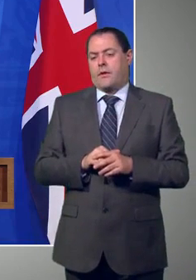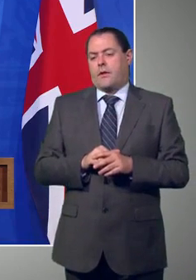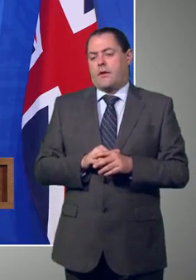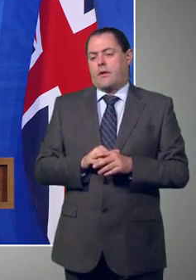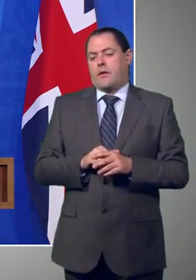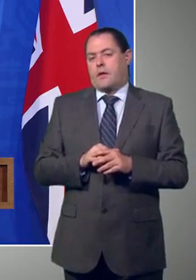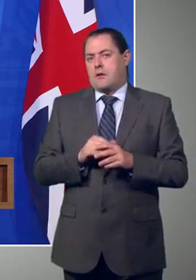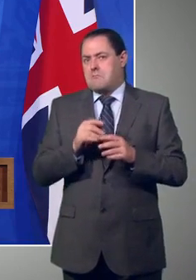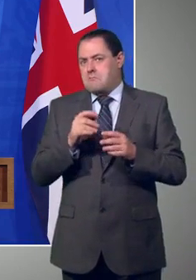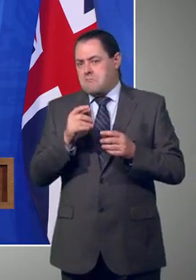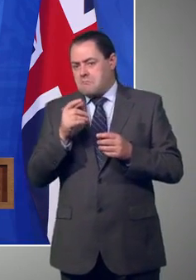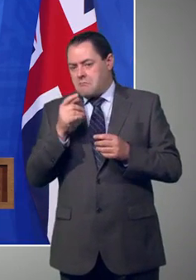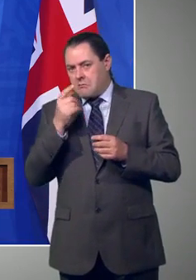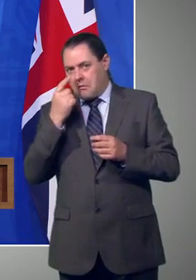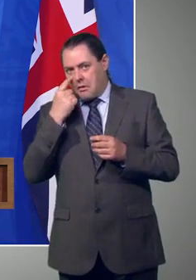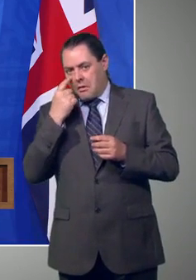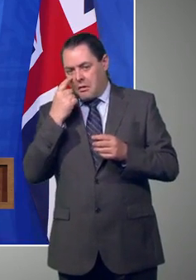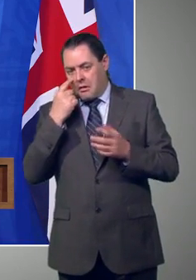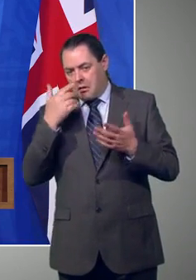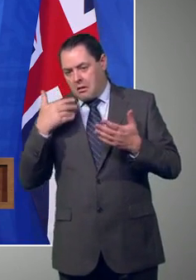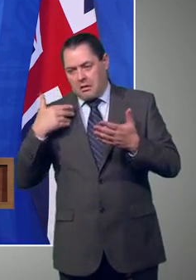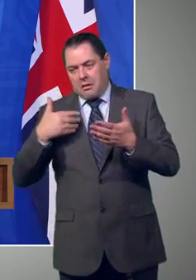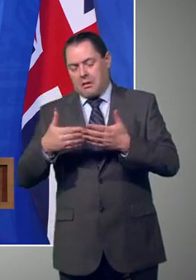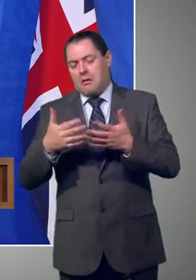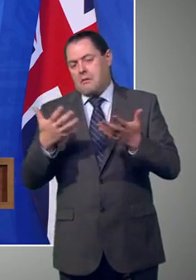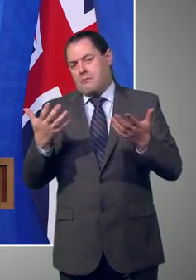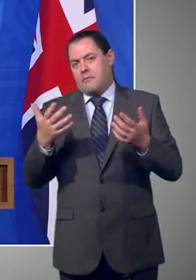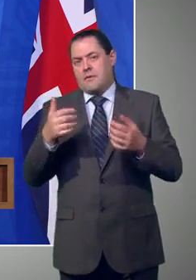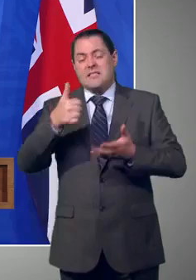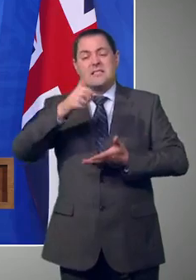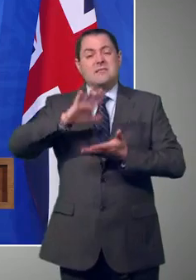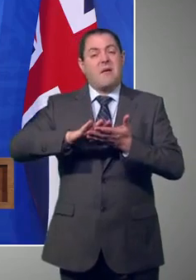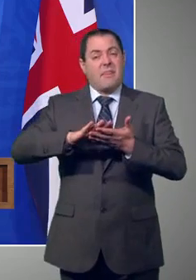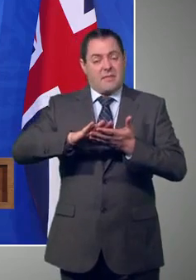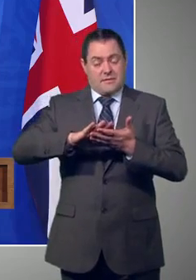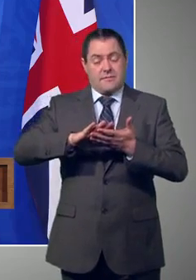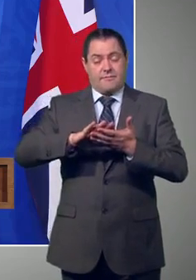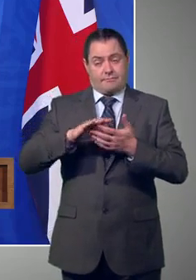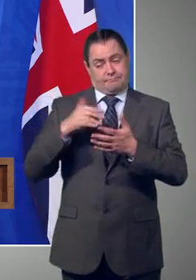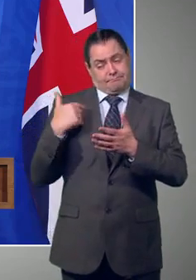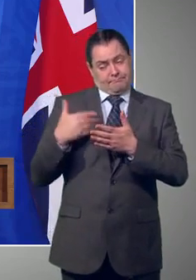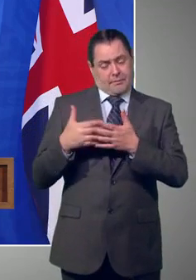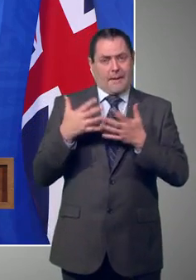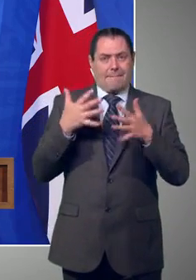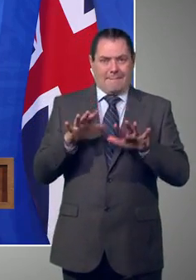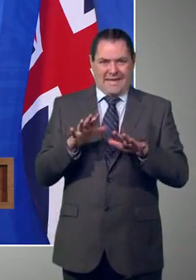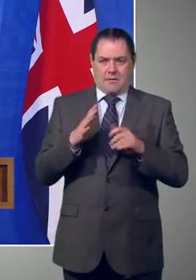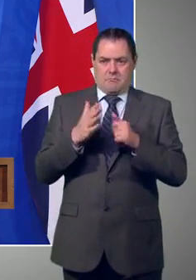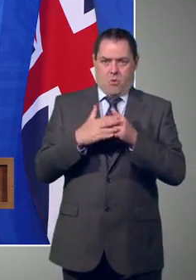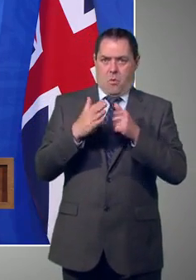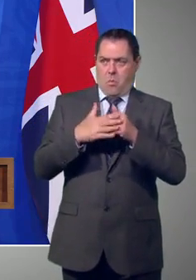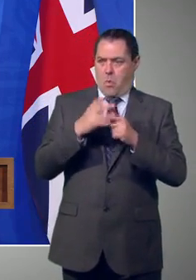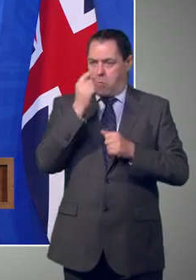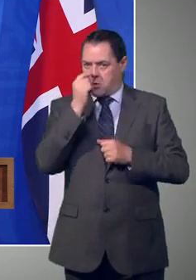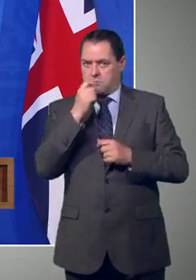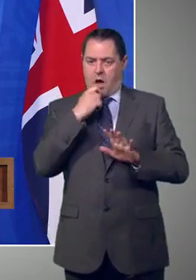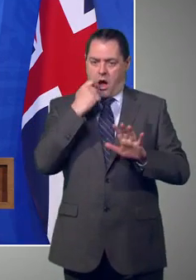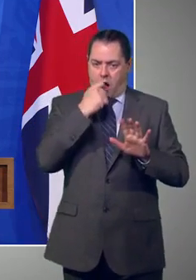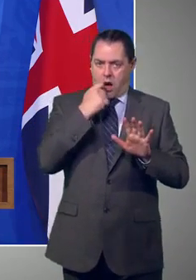have built a huge testing capacity at our disposal and